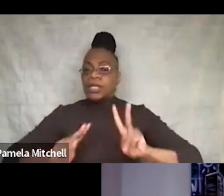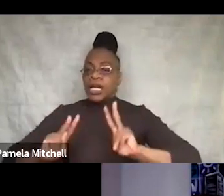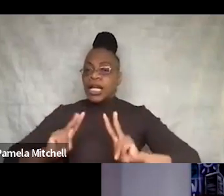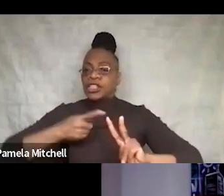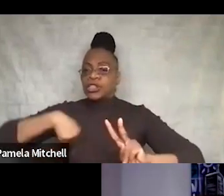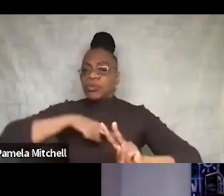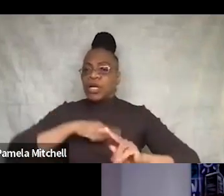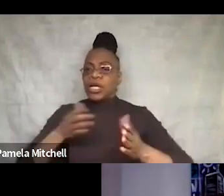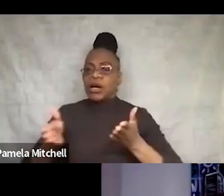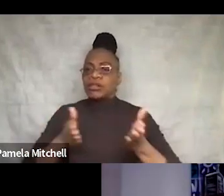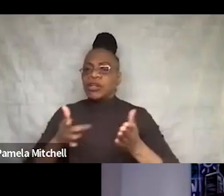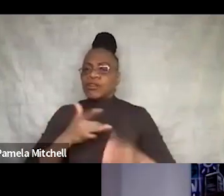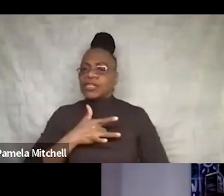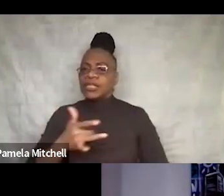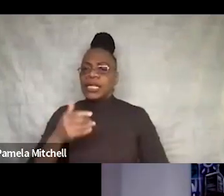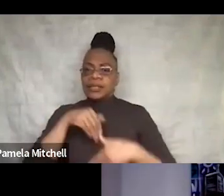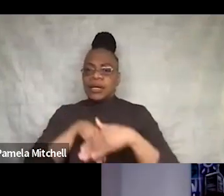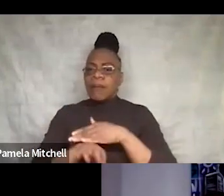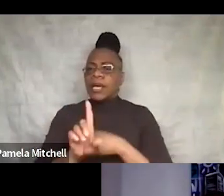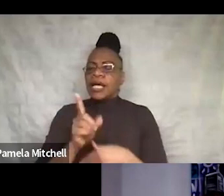that oftentimes walks in with just what they have on their backs.